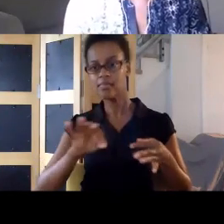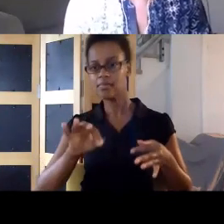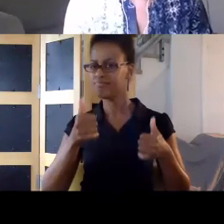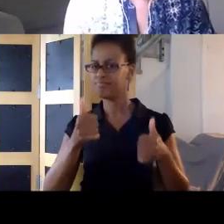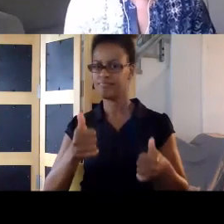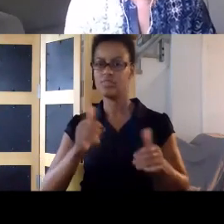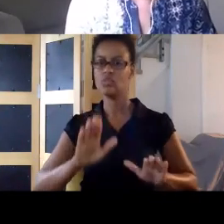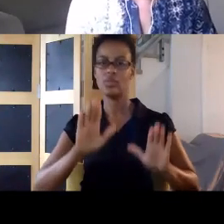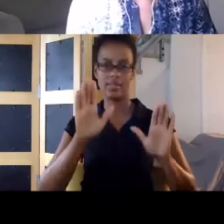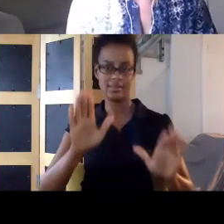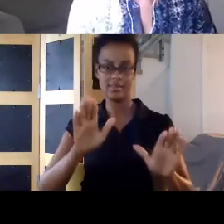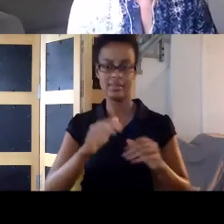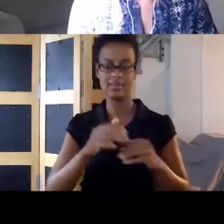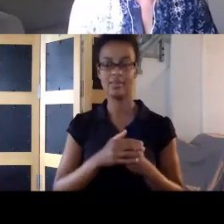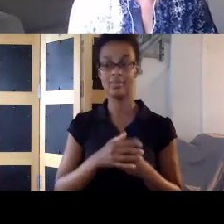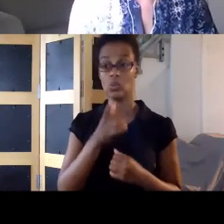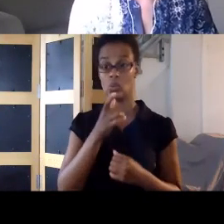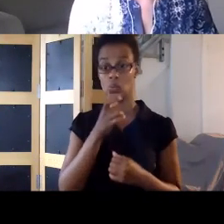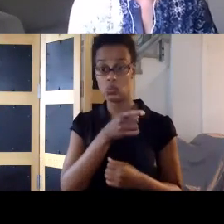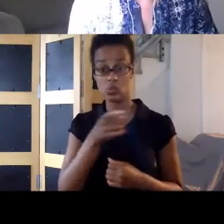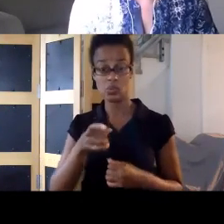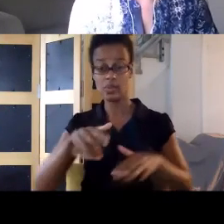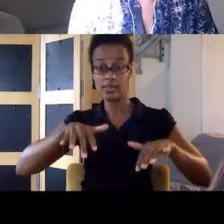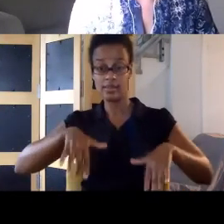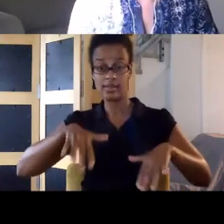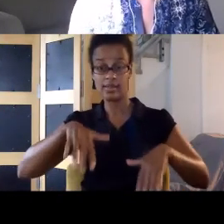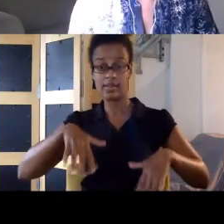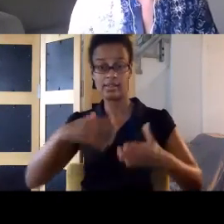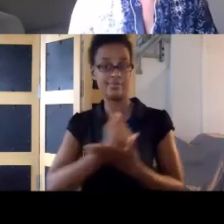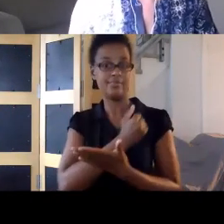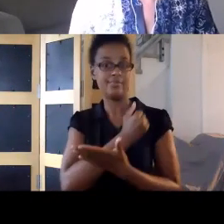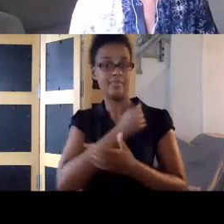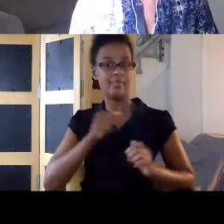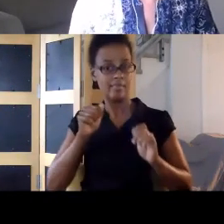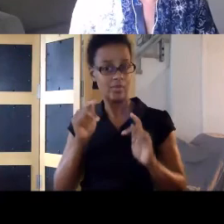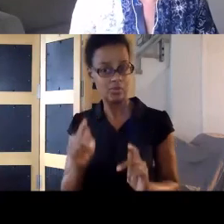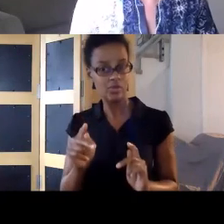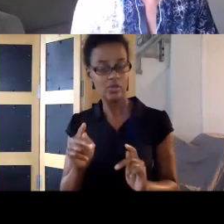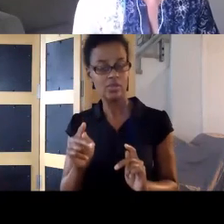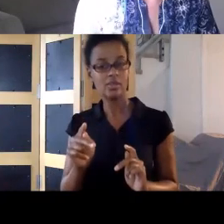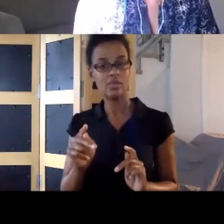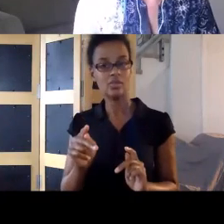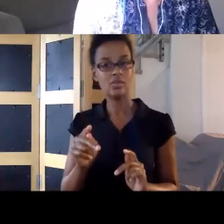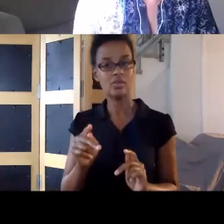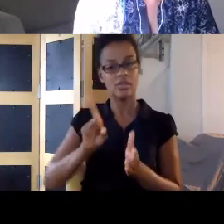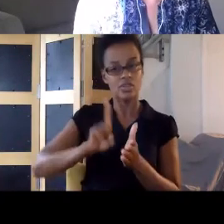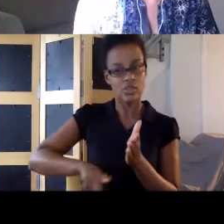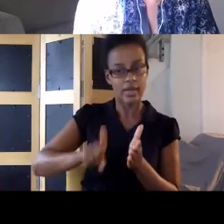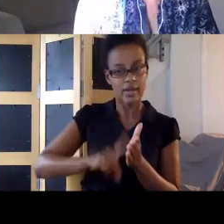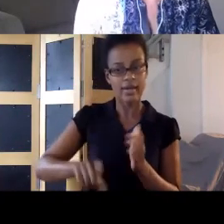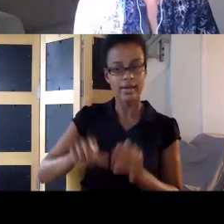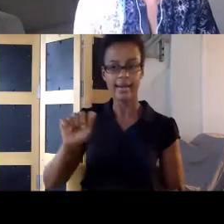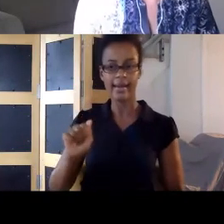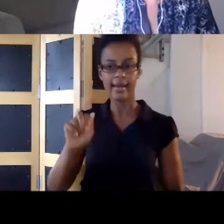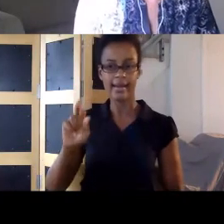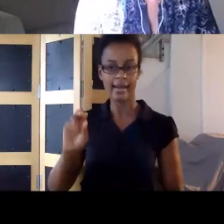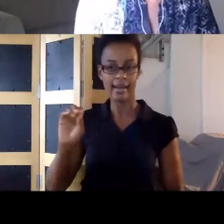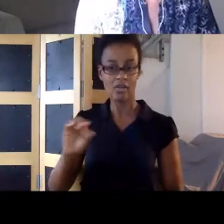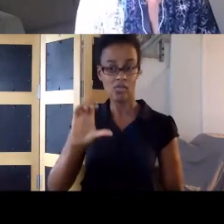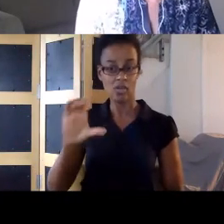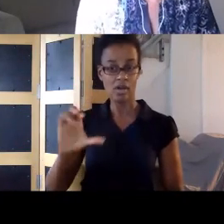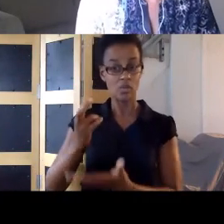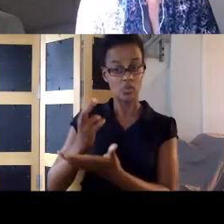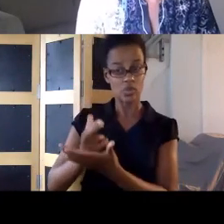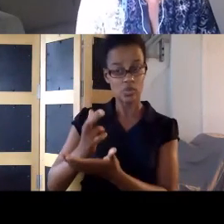of you who haven't had an opportunity to check out some of the AROC resources and tools on